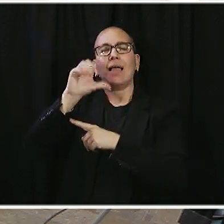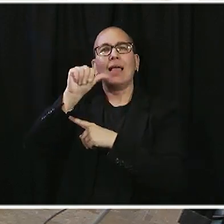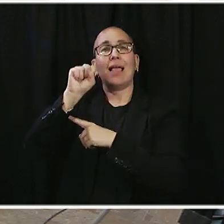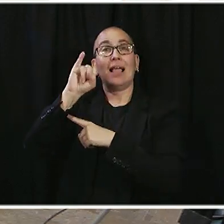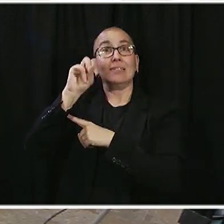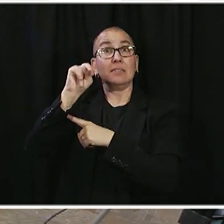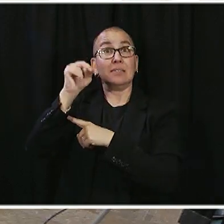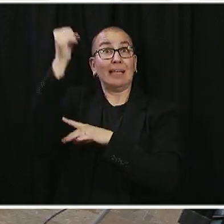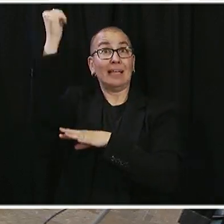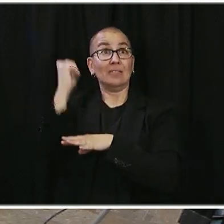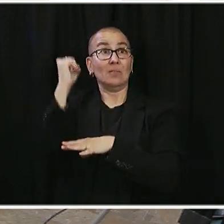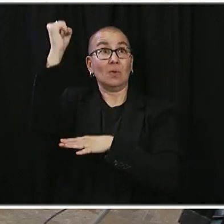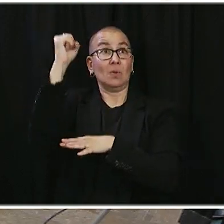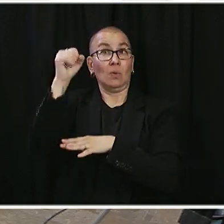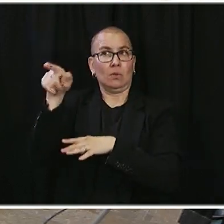I KNOW THEY'RE SOVEREIGN, THEY'RE